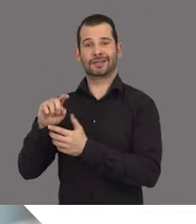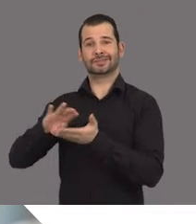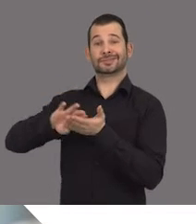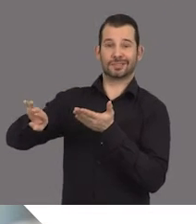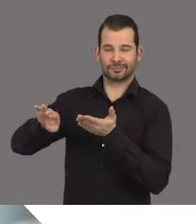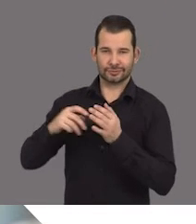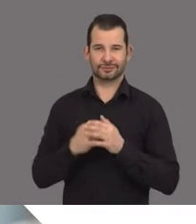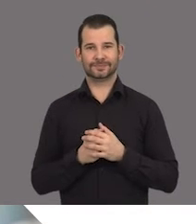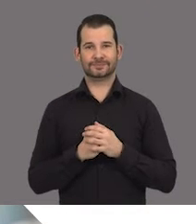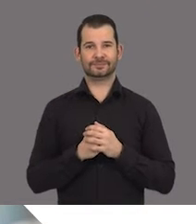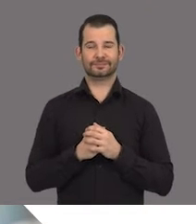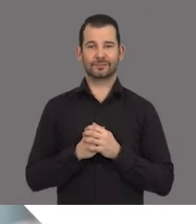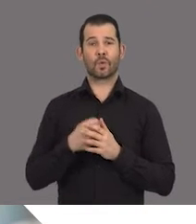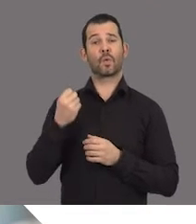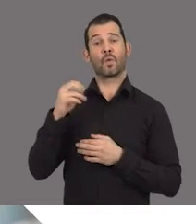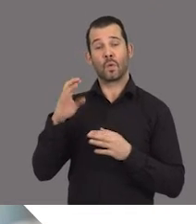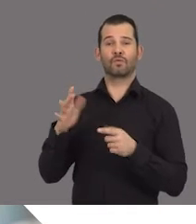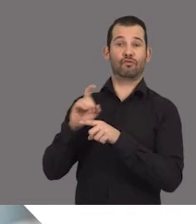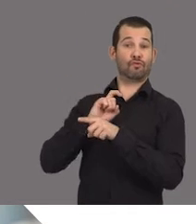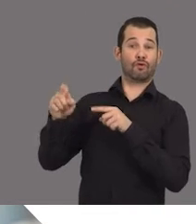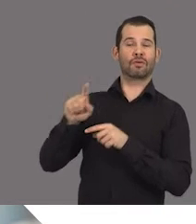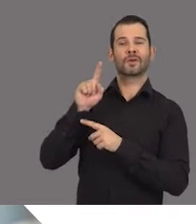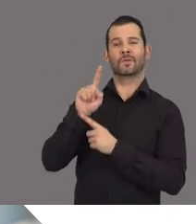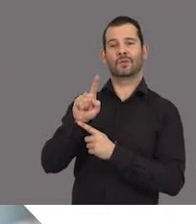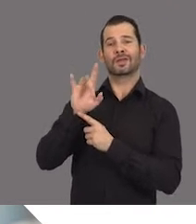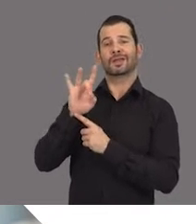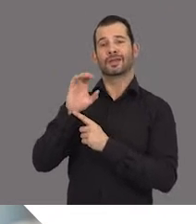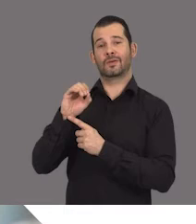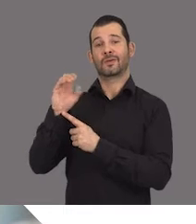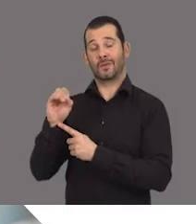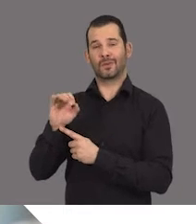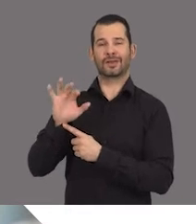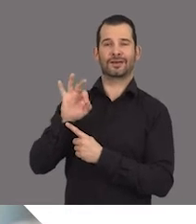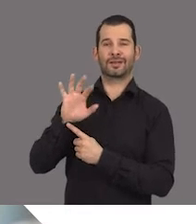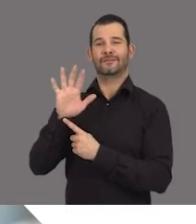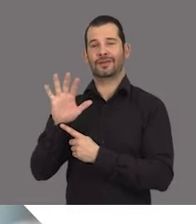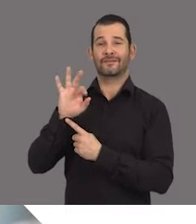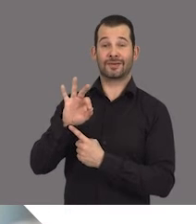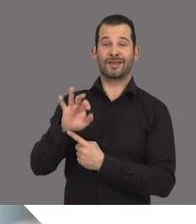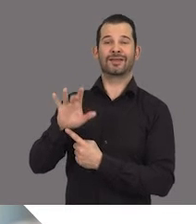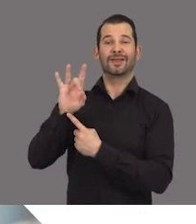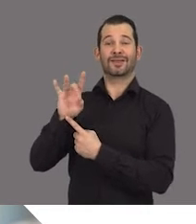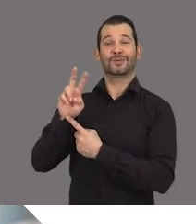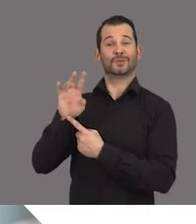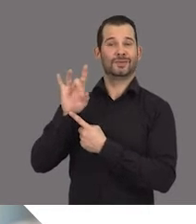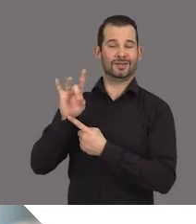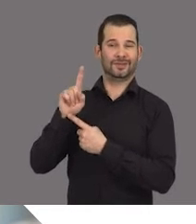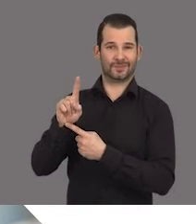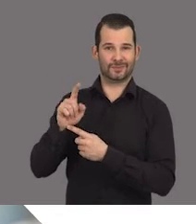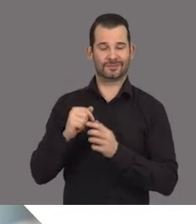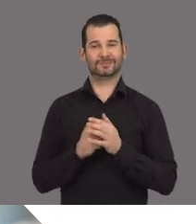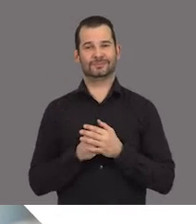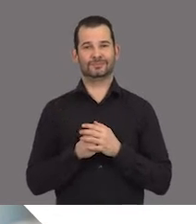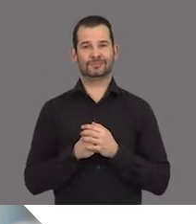or call 1-800-959-8281.